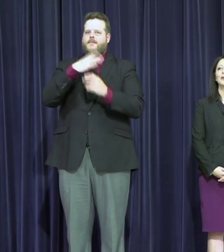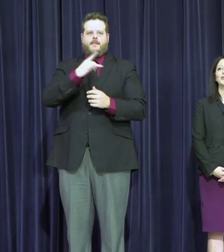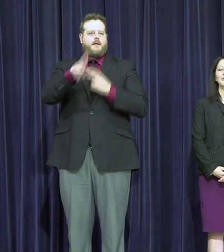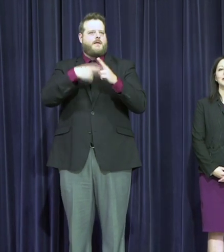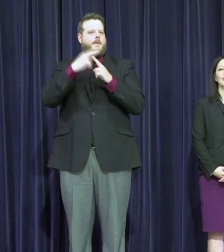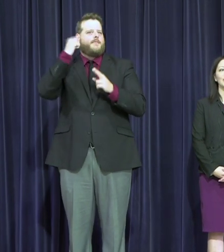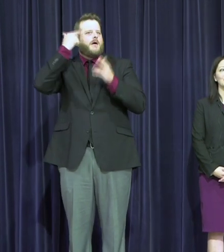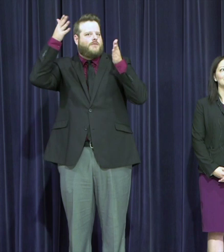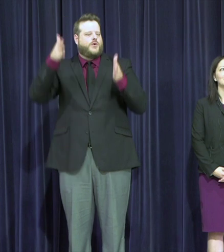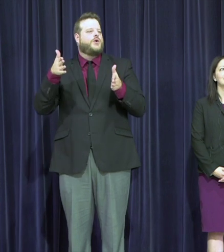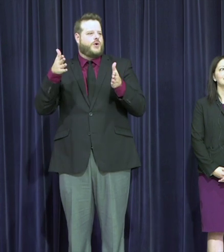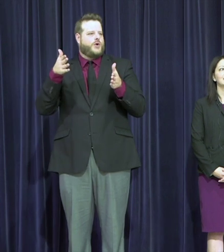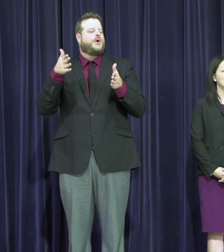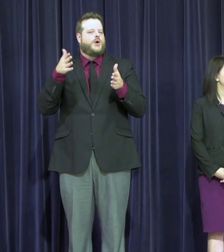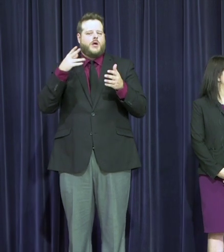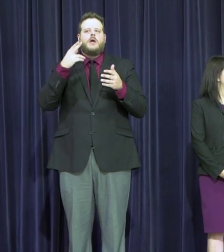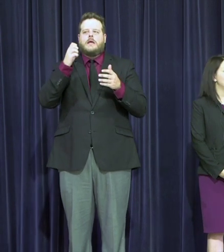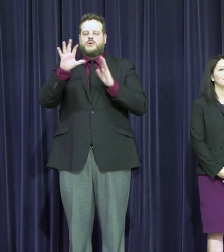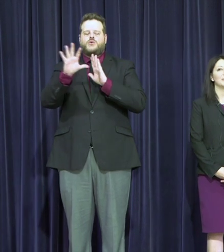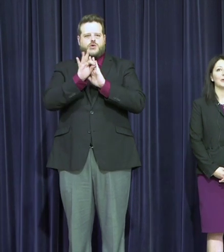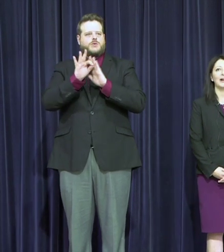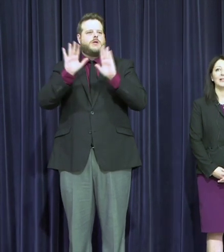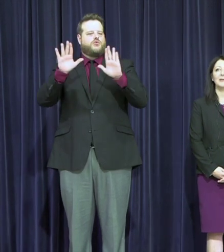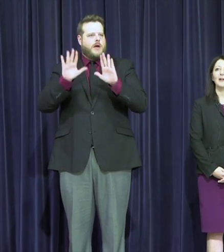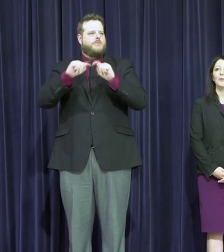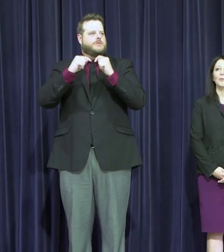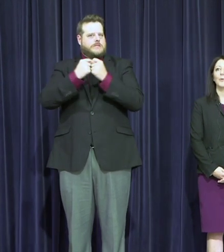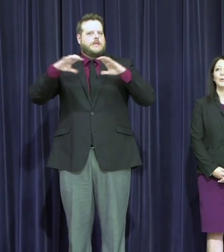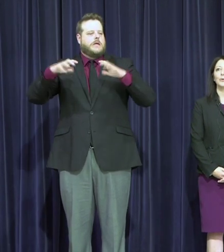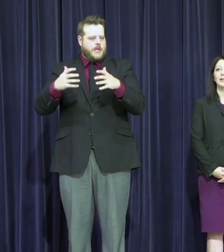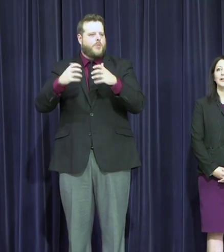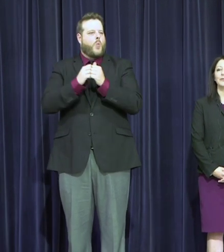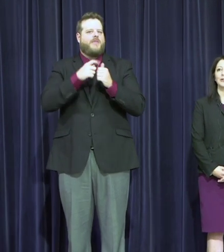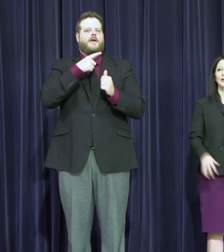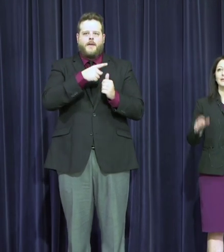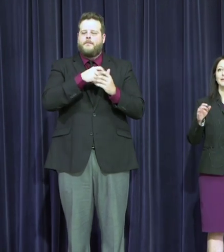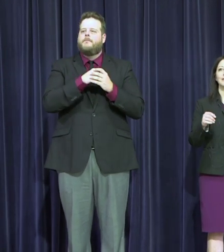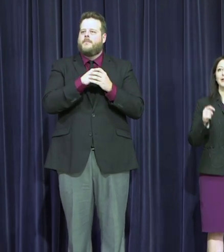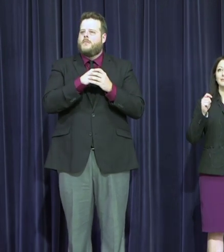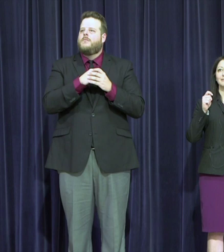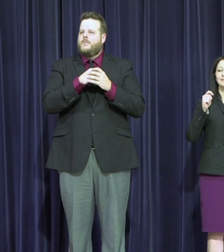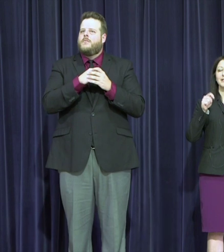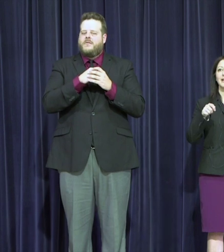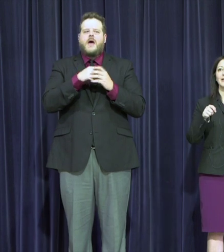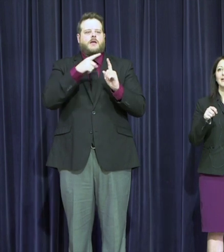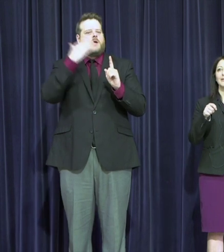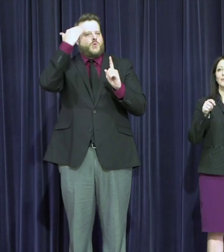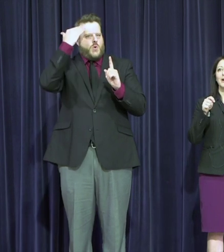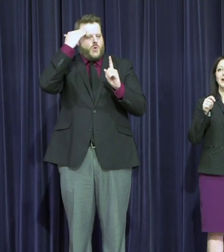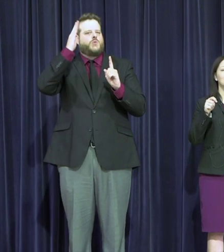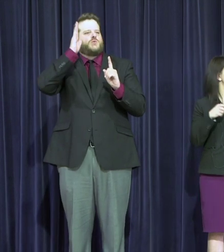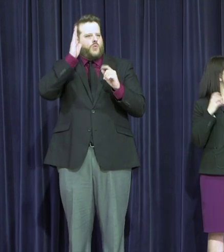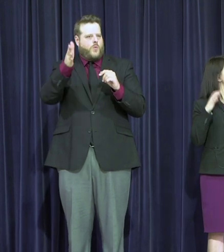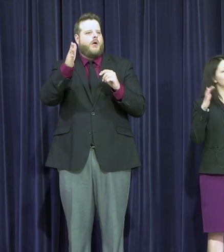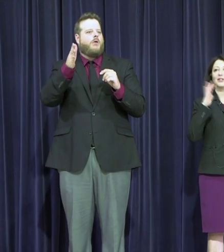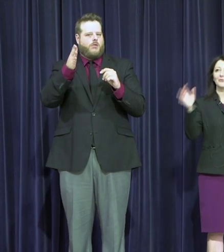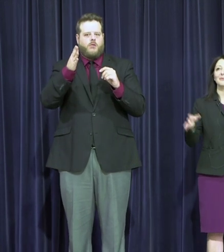He's chosen an incredible team to put around him who he knows will take his vision and